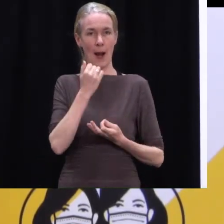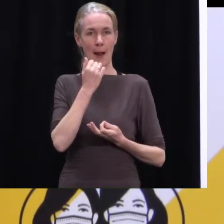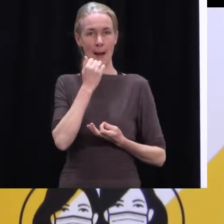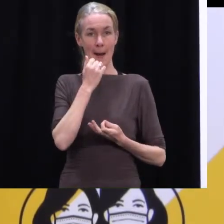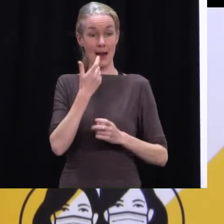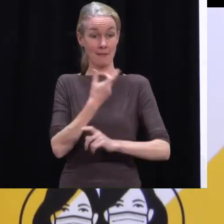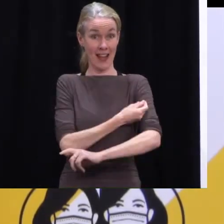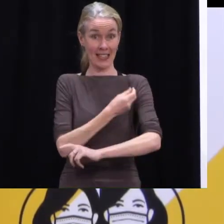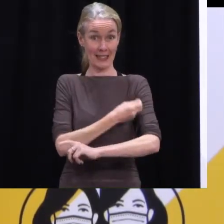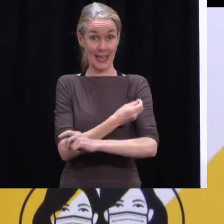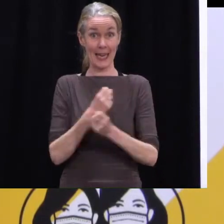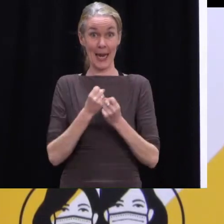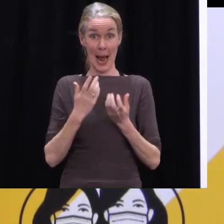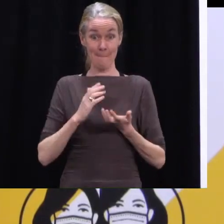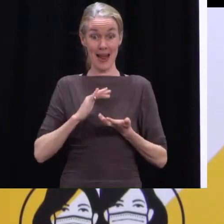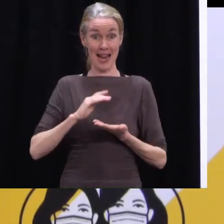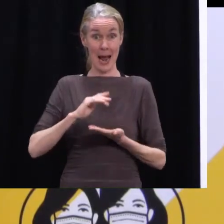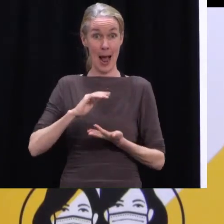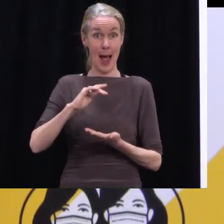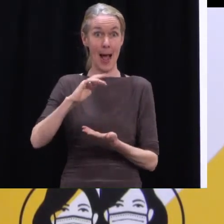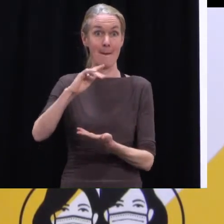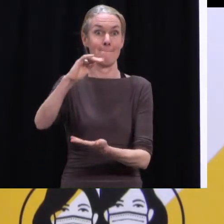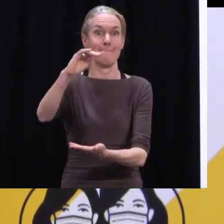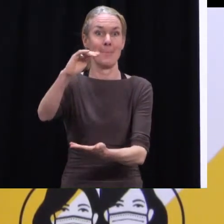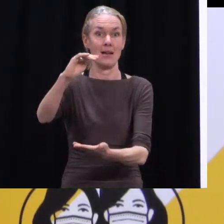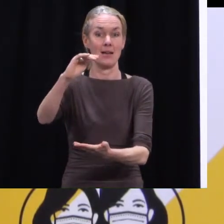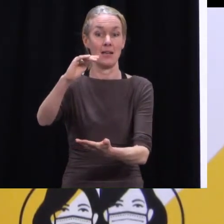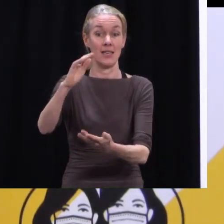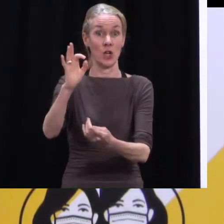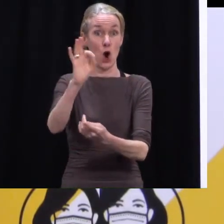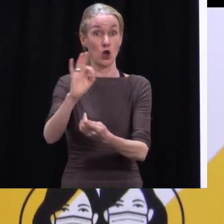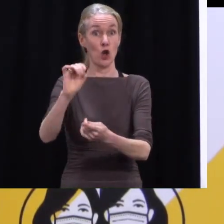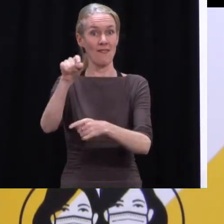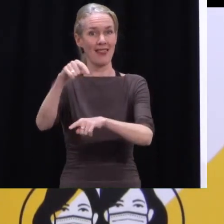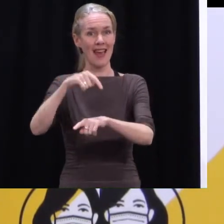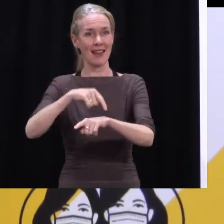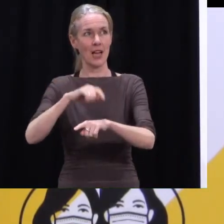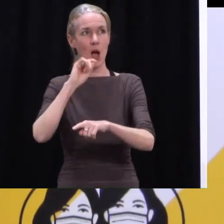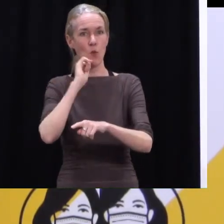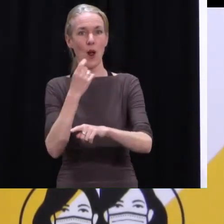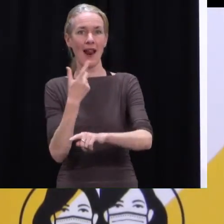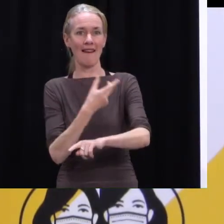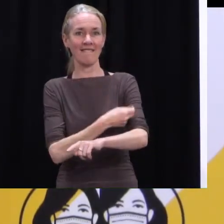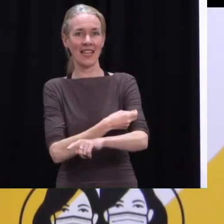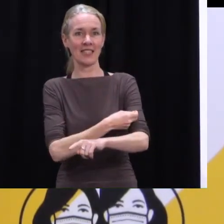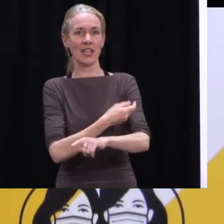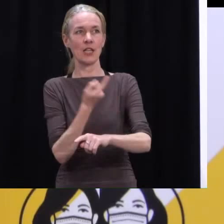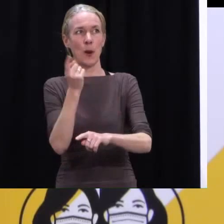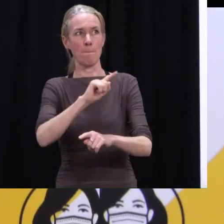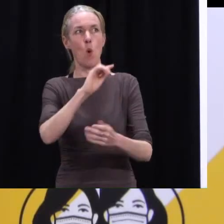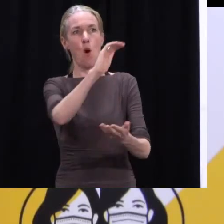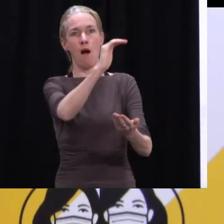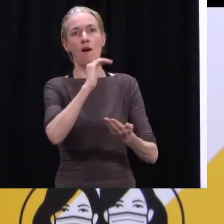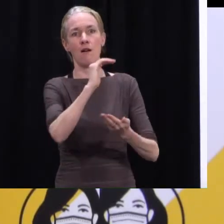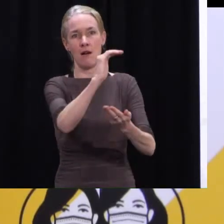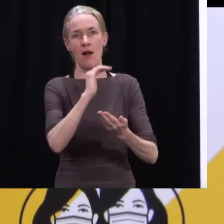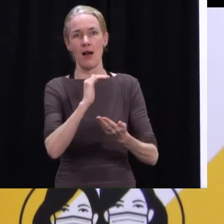a point where we start to transition from still having restricted supply coming into the country to October, where